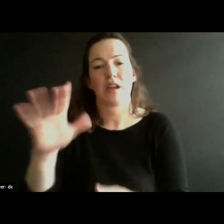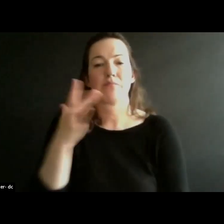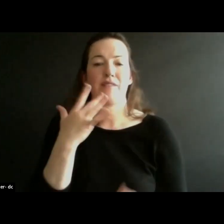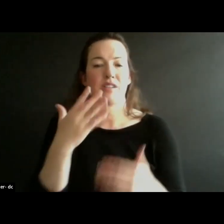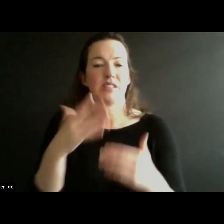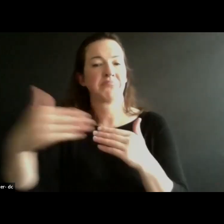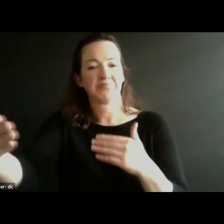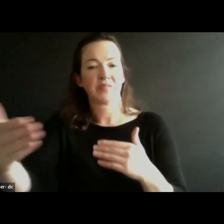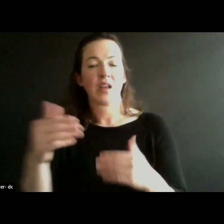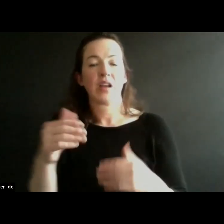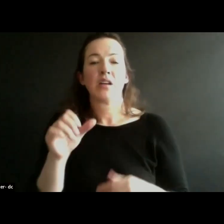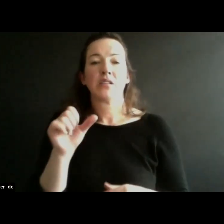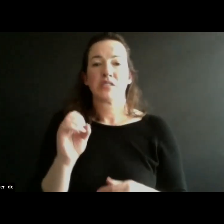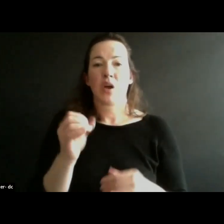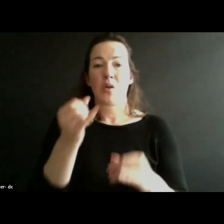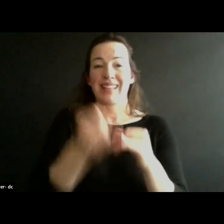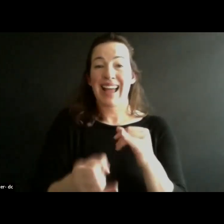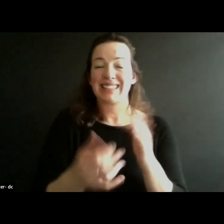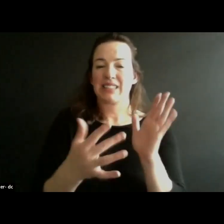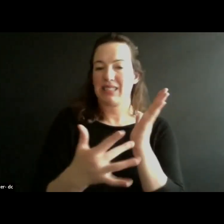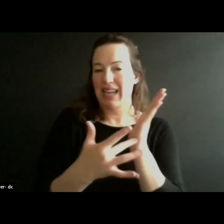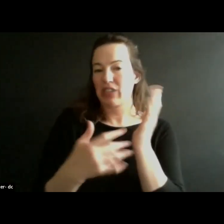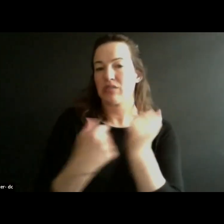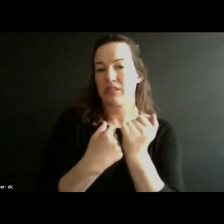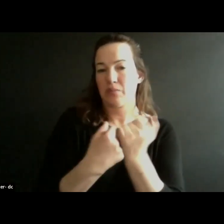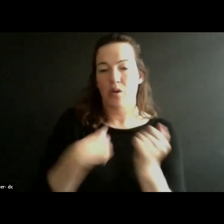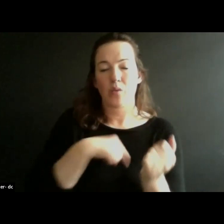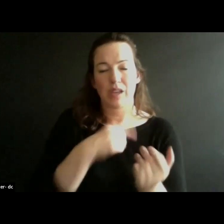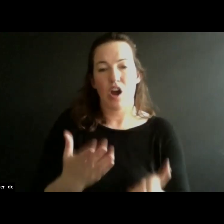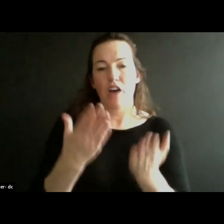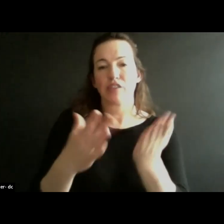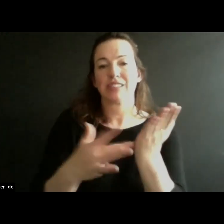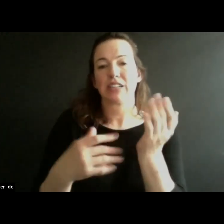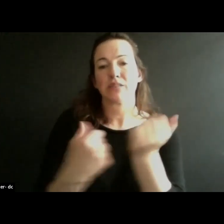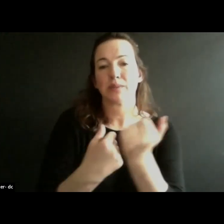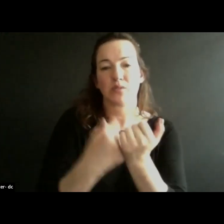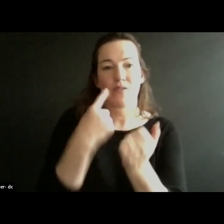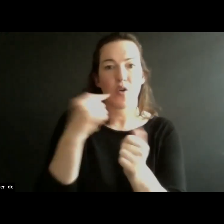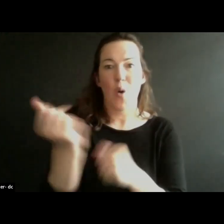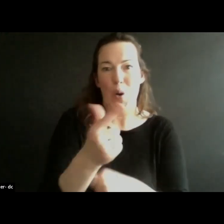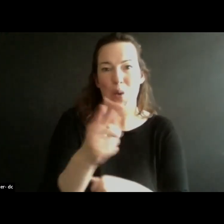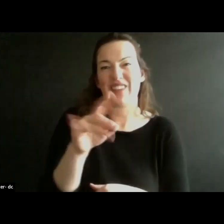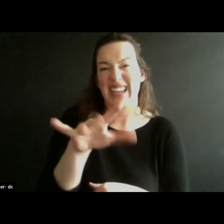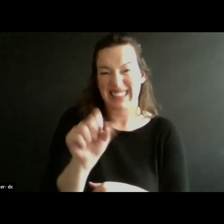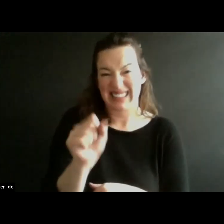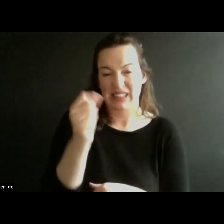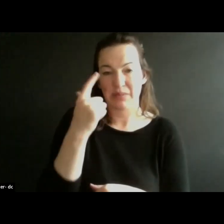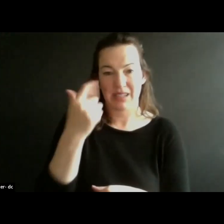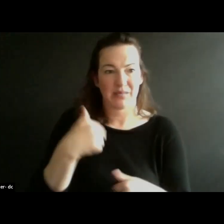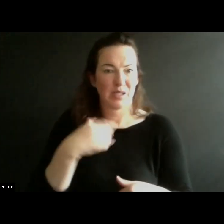with that computer. And the last thing would be technical support. We offer technical support for any device that goes out, because, along with myself, every something always goes wrong